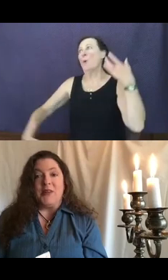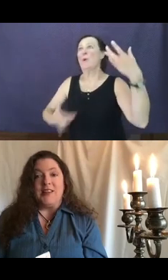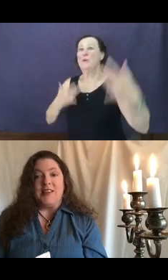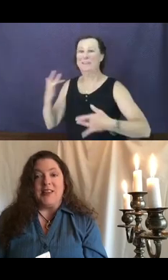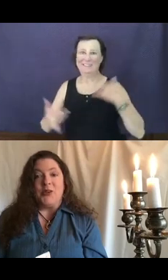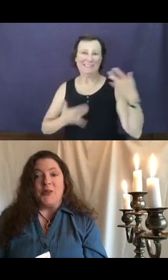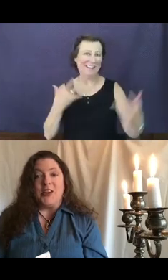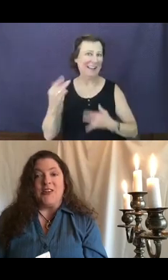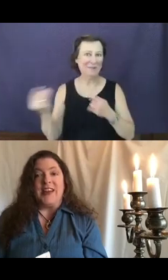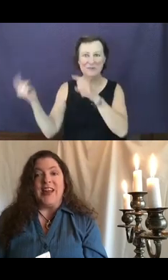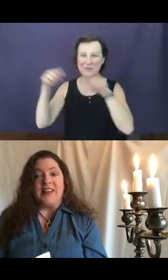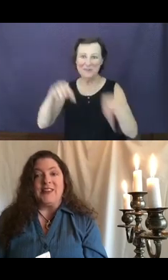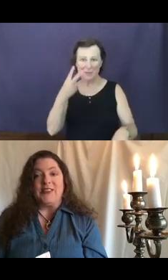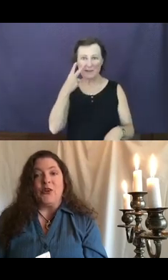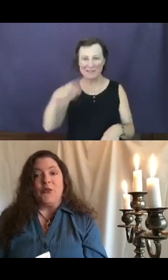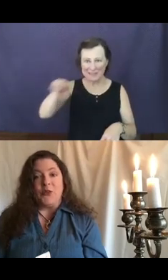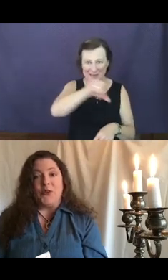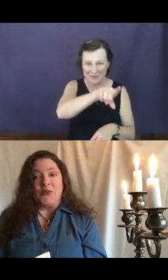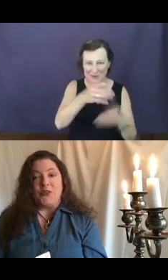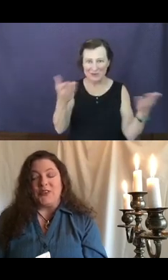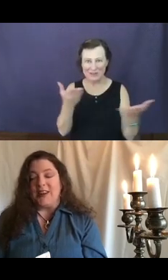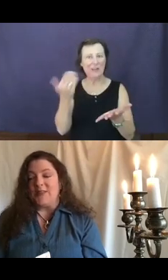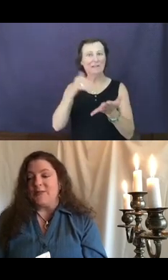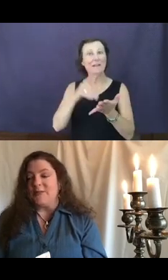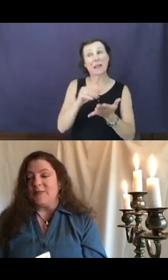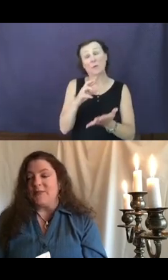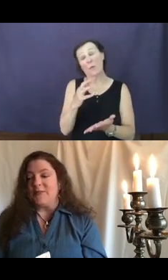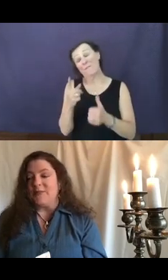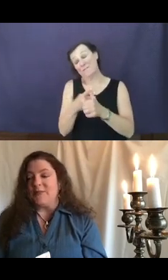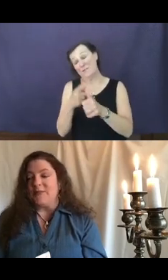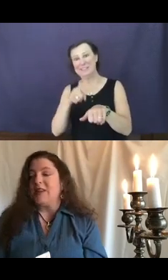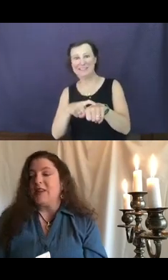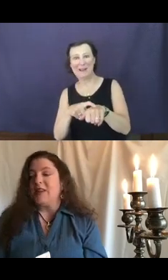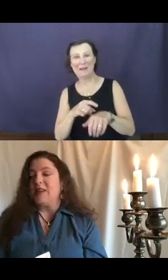and see you here again, or for the first time.